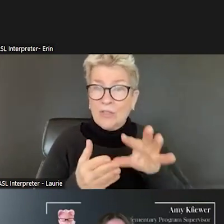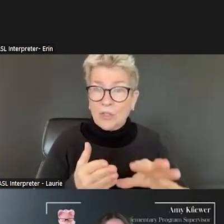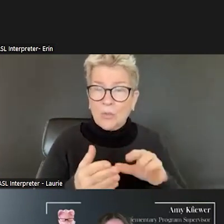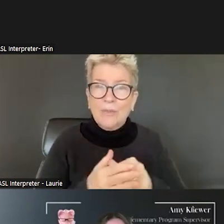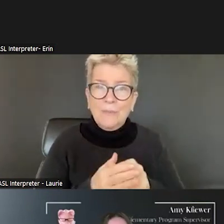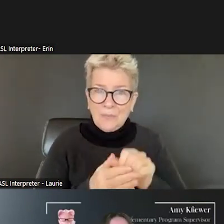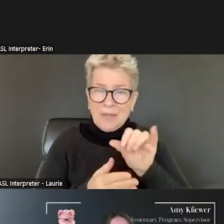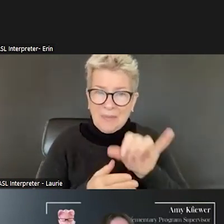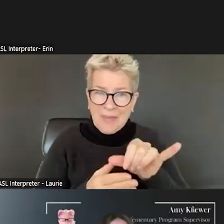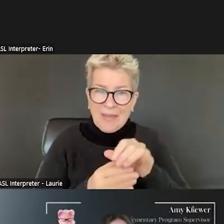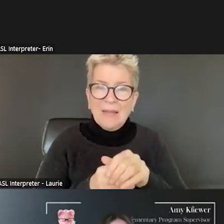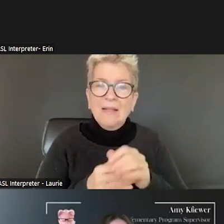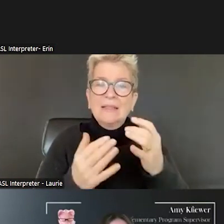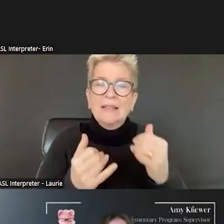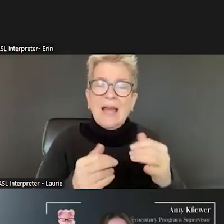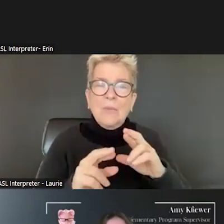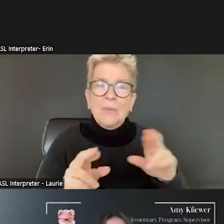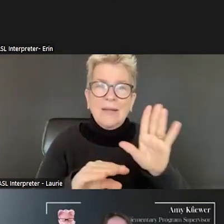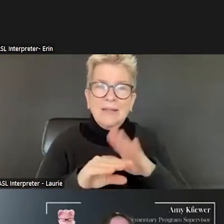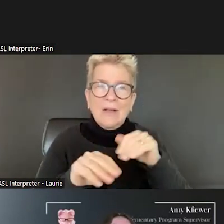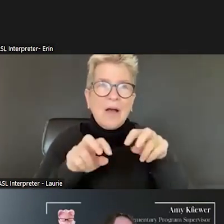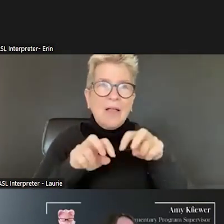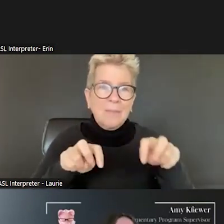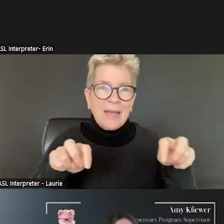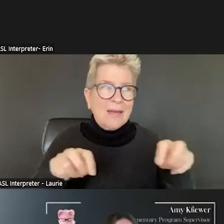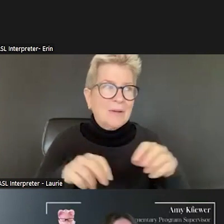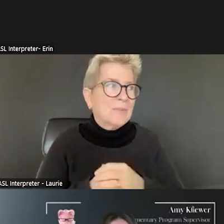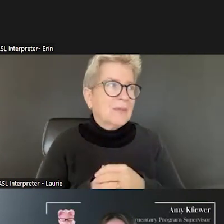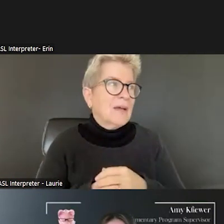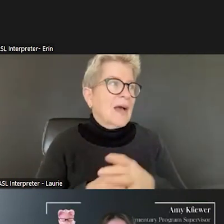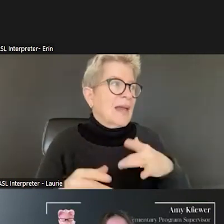we're also going to go to our panel now; and I'm so excited to be joined